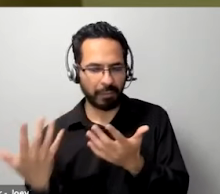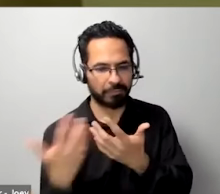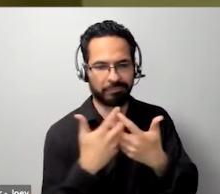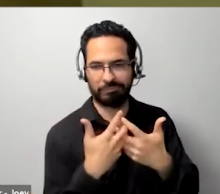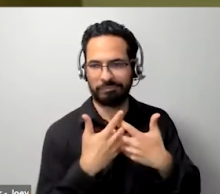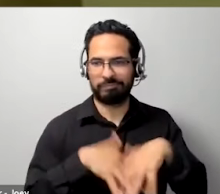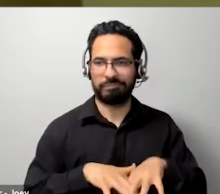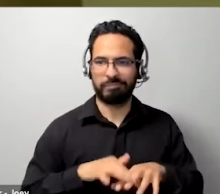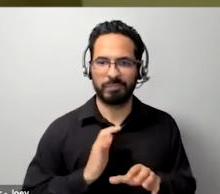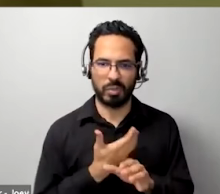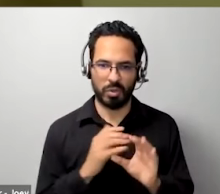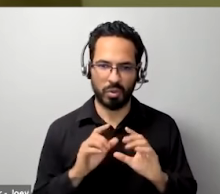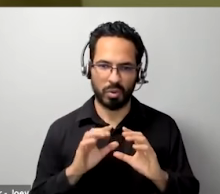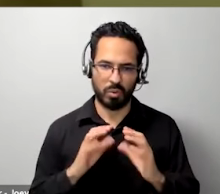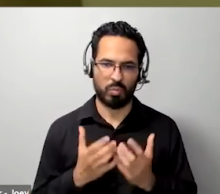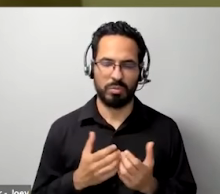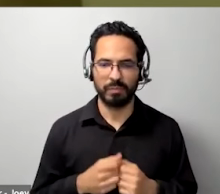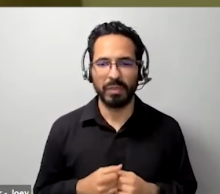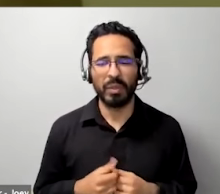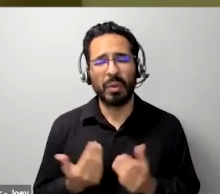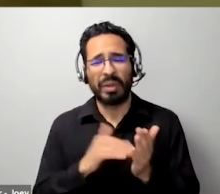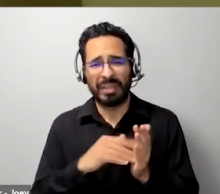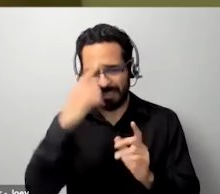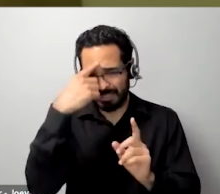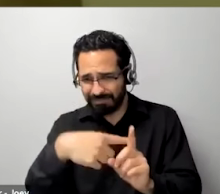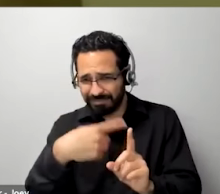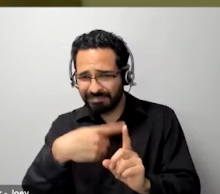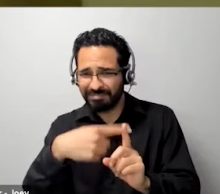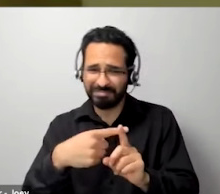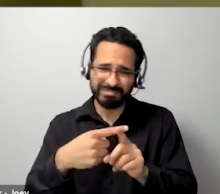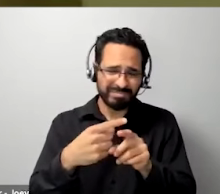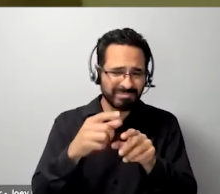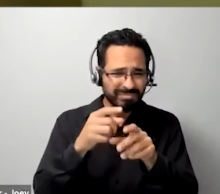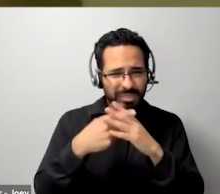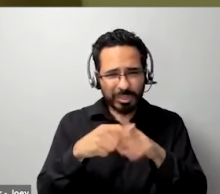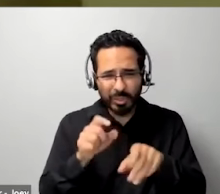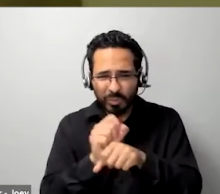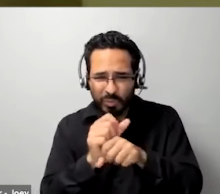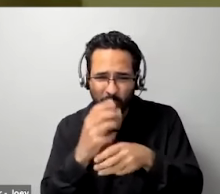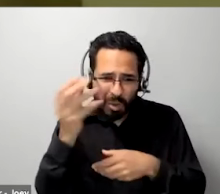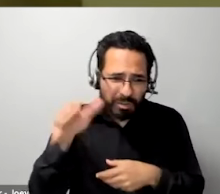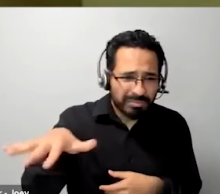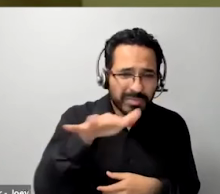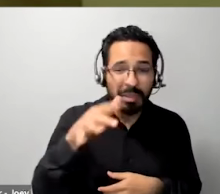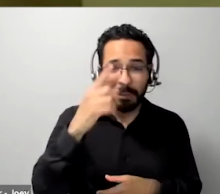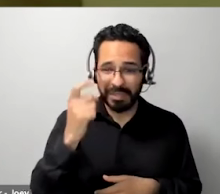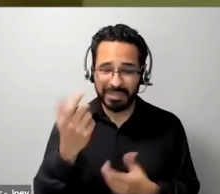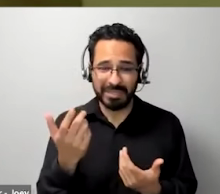So I would just say, you know, just stay positive, get out there, and you know, because there are a limited number of jobs,